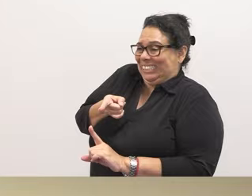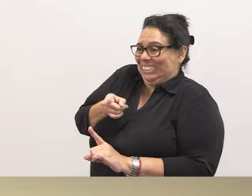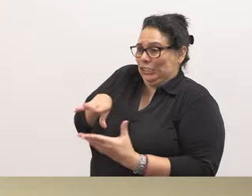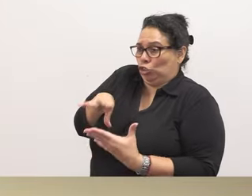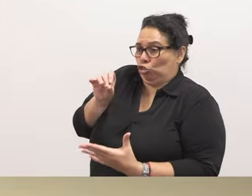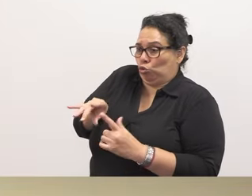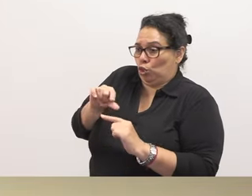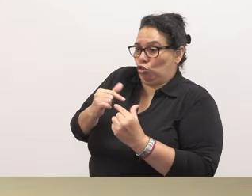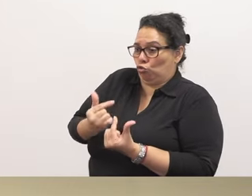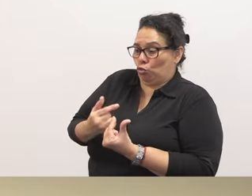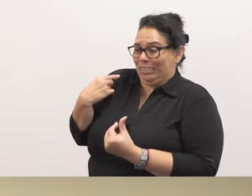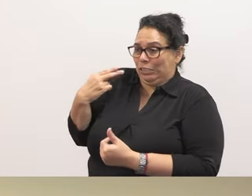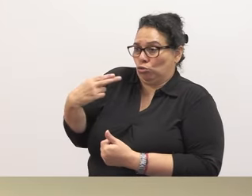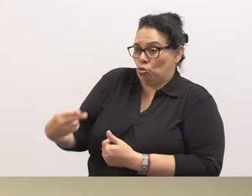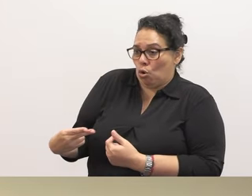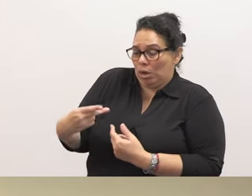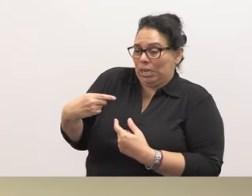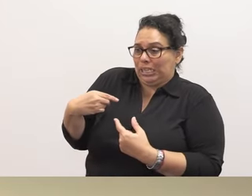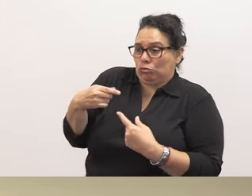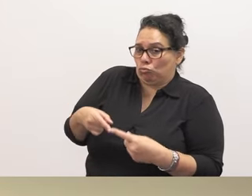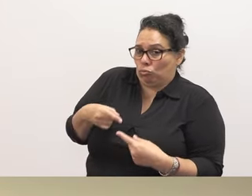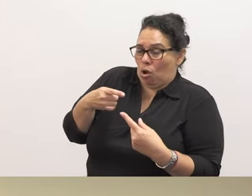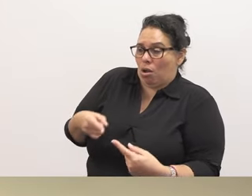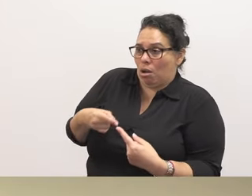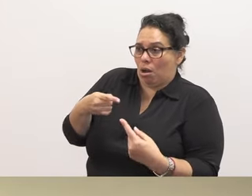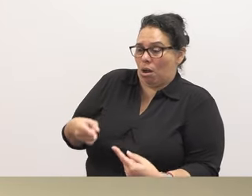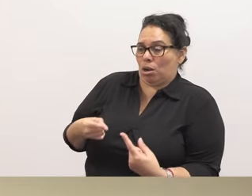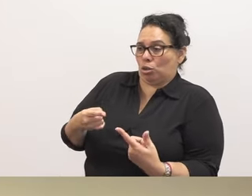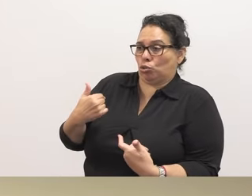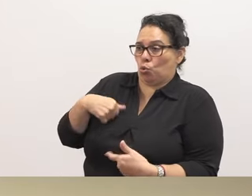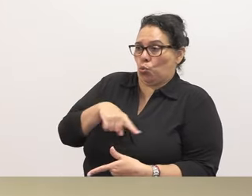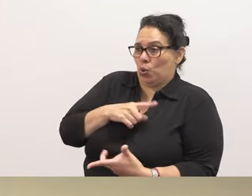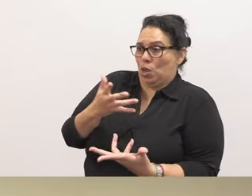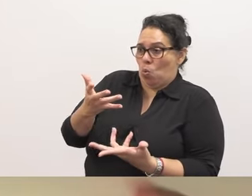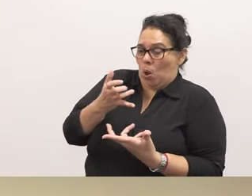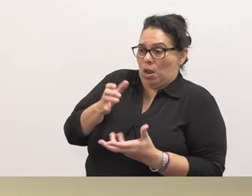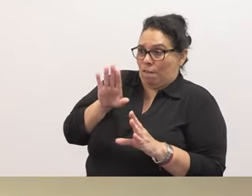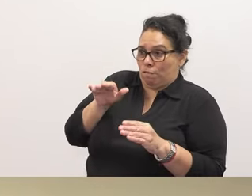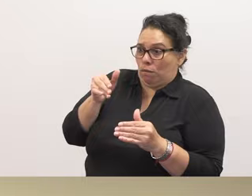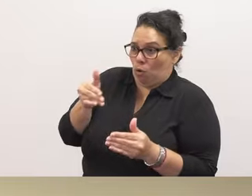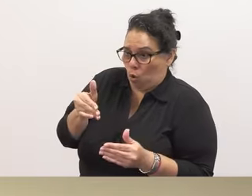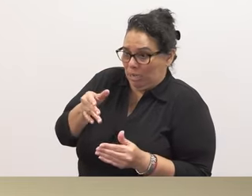And so because we have historically failed the student group, we want this group lifted up